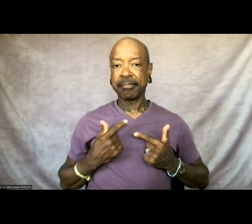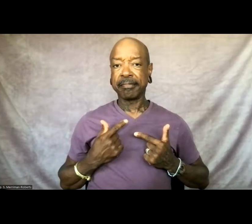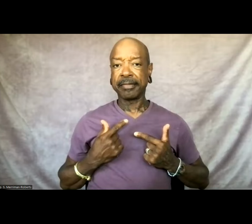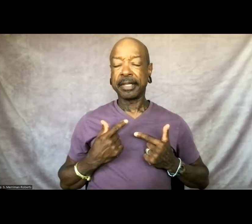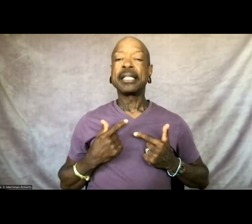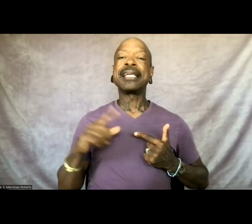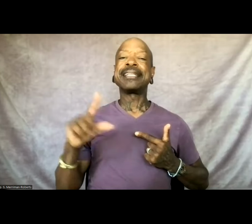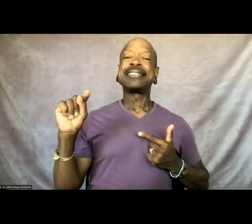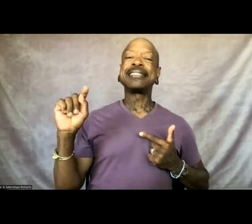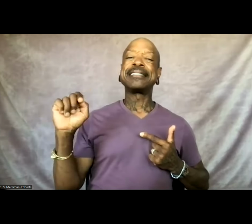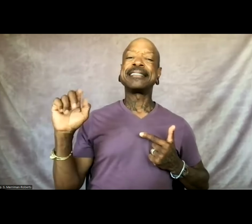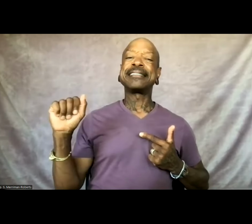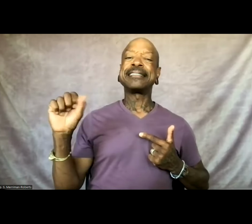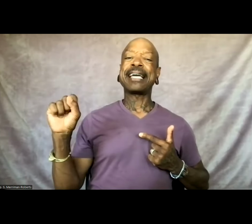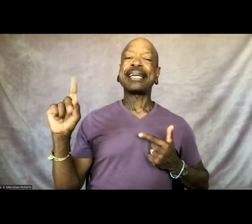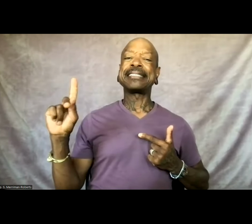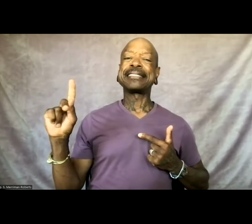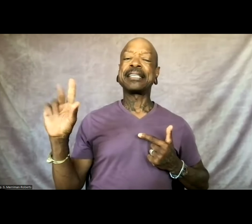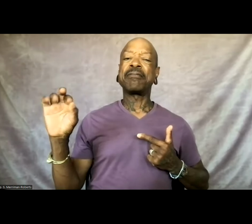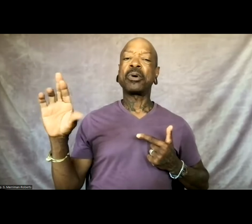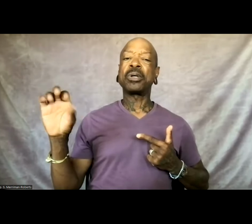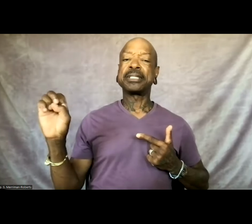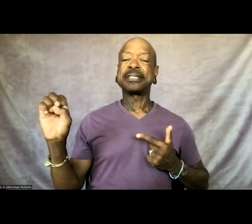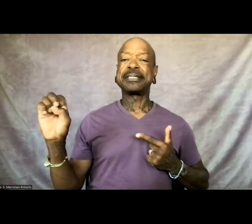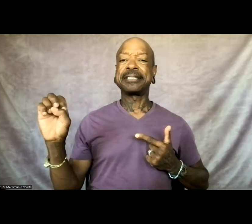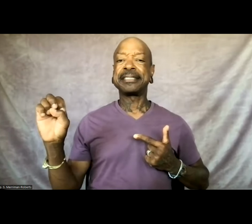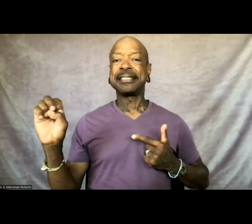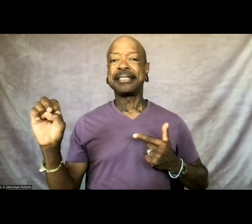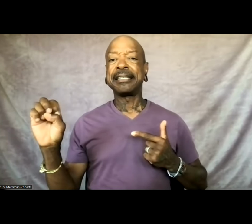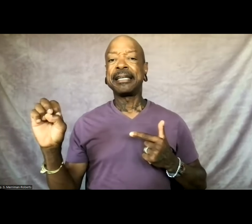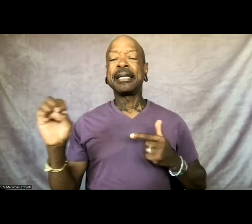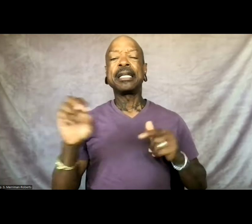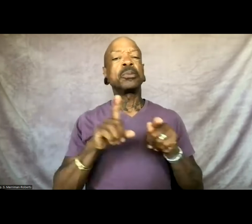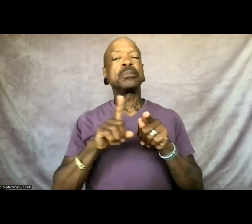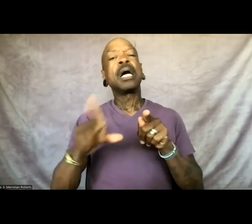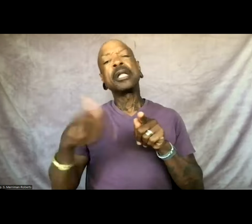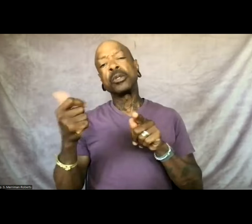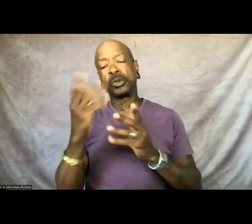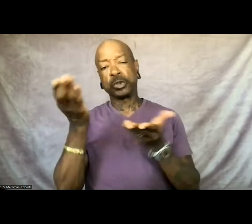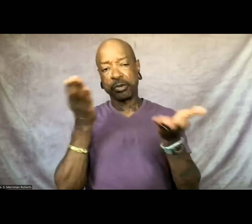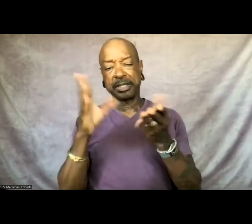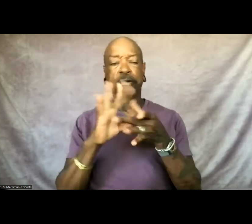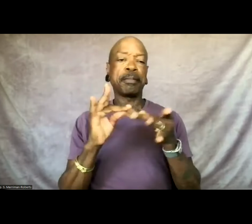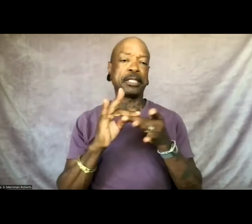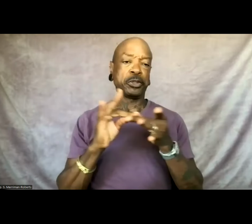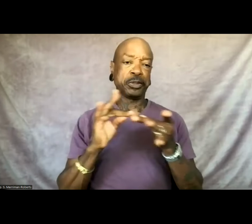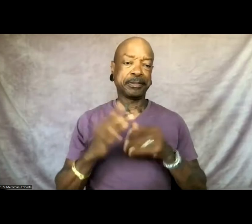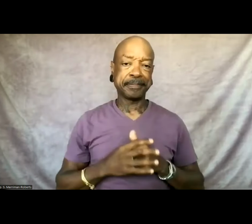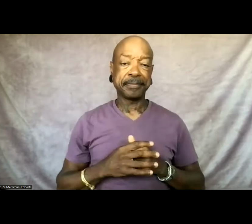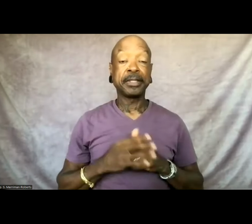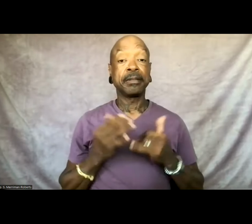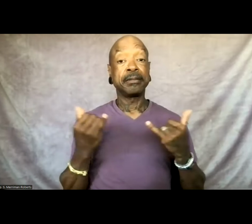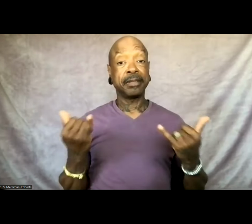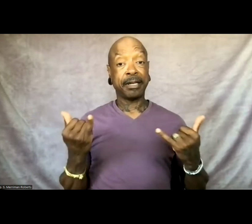with SDA and others advocacy around home care and community